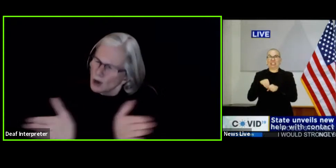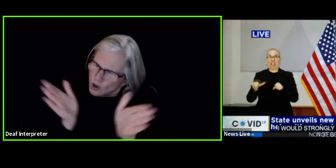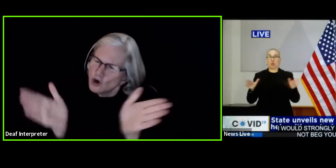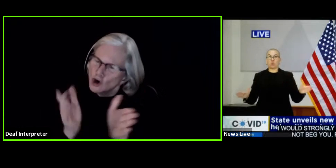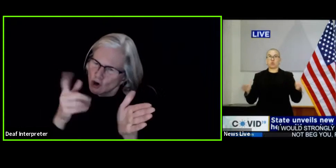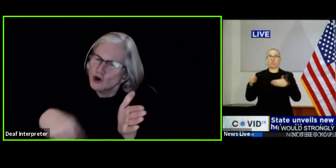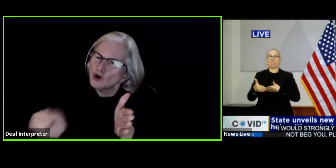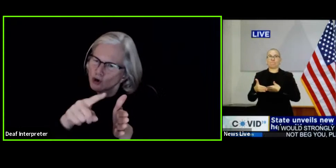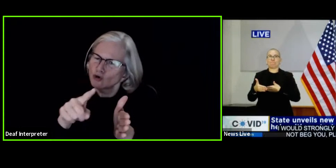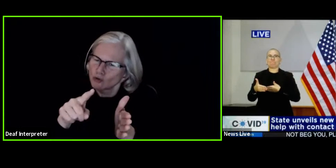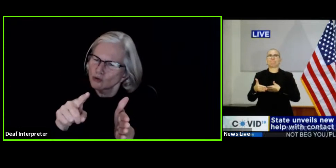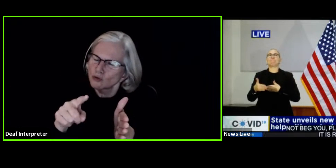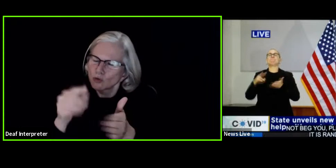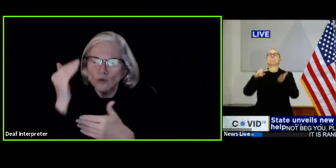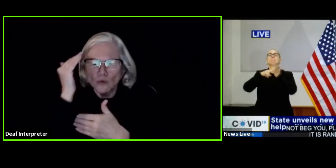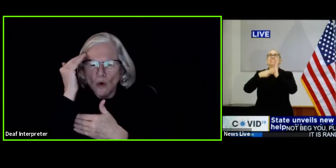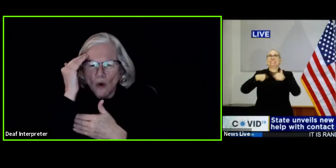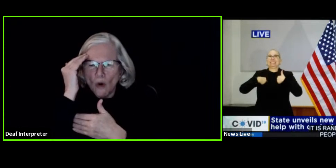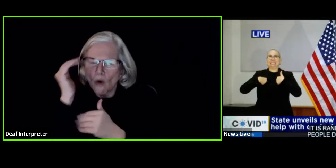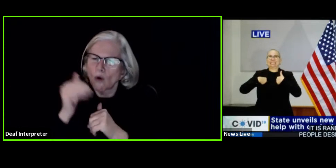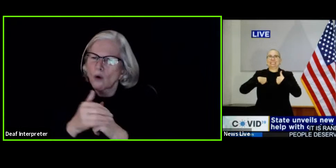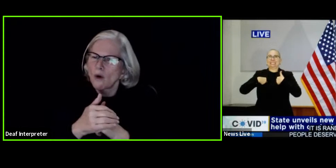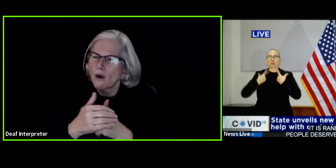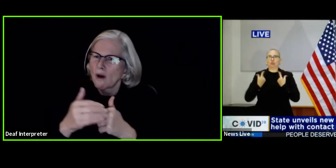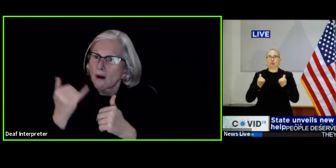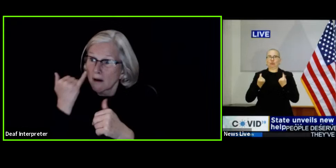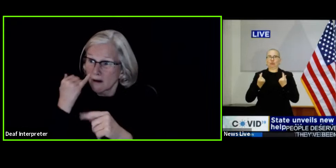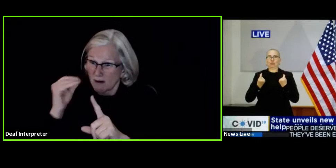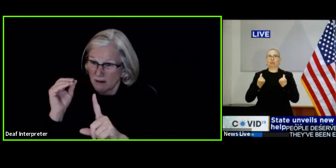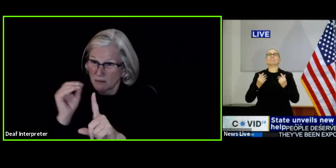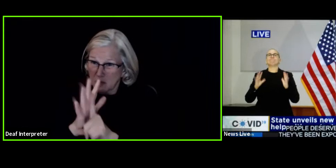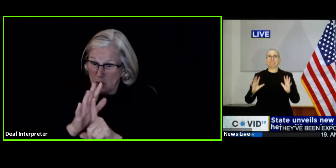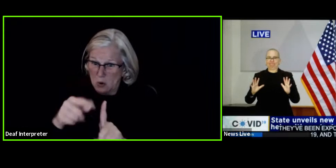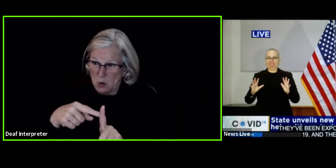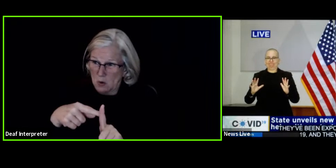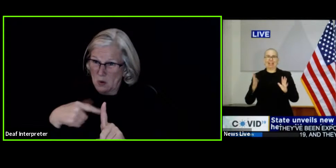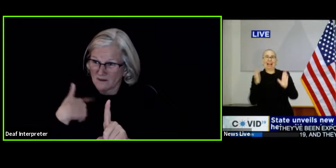THE PROPER MOVE THEN, GET YOURSELF TESTED, IF YOU'RE POSITIVE, QUARANTINE, AND